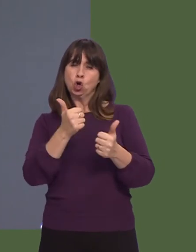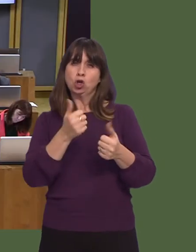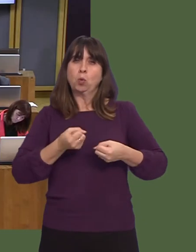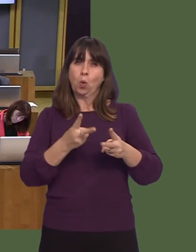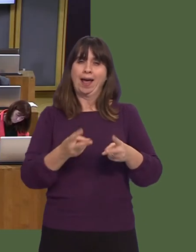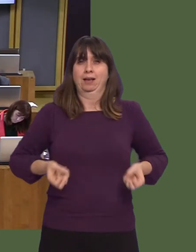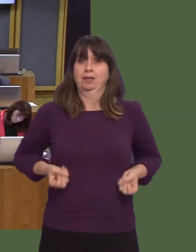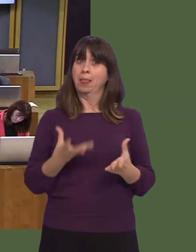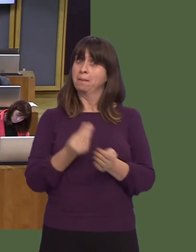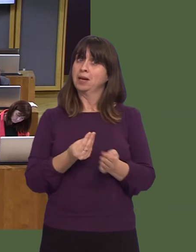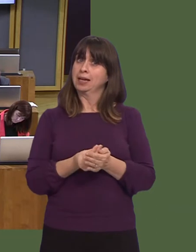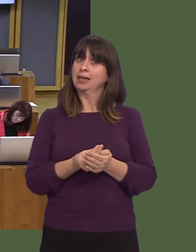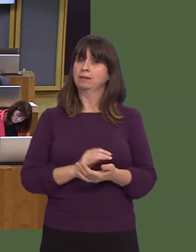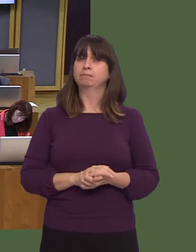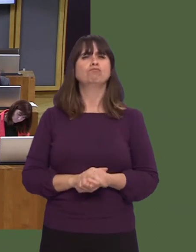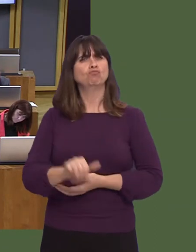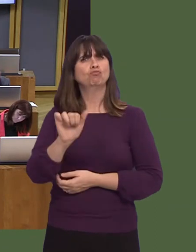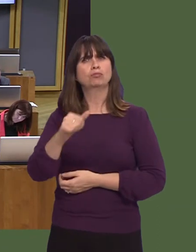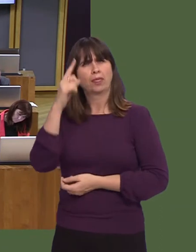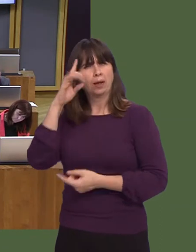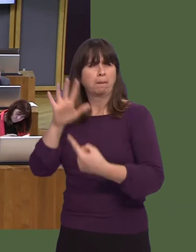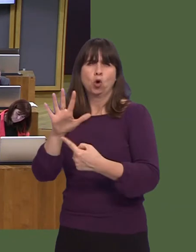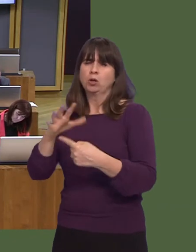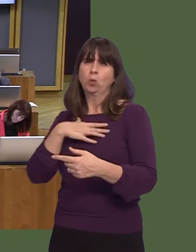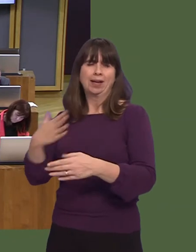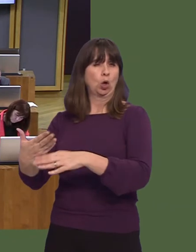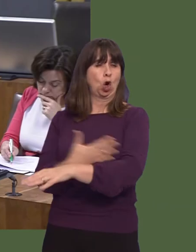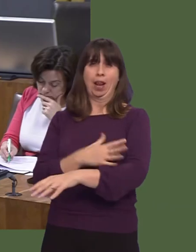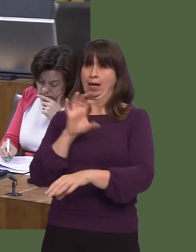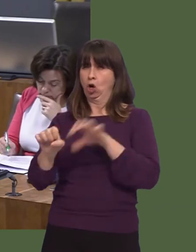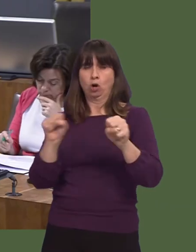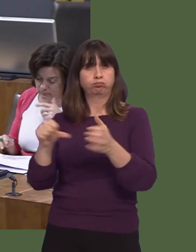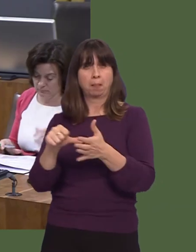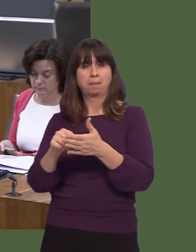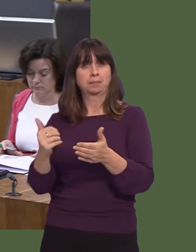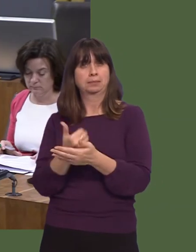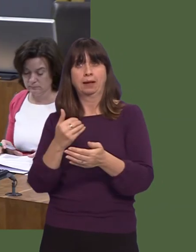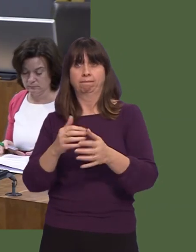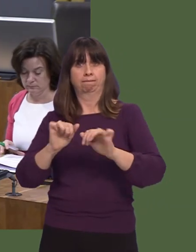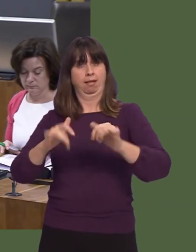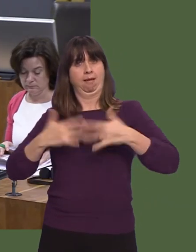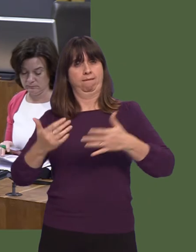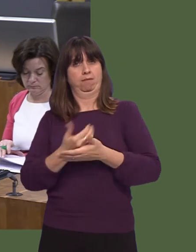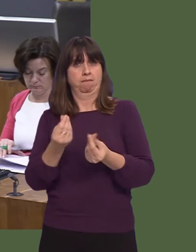Carwyn Jones AM: Yes, I do. I think it's hugely important that we are able to do that. I hear from the Conservative benches that's not sufficient. Well, I've got to remind them they've had